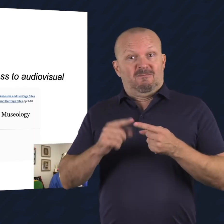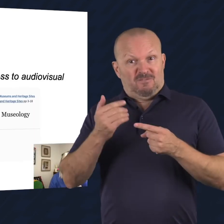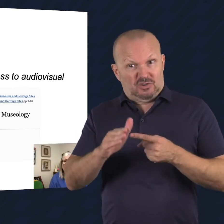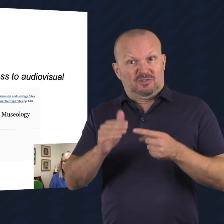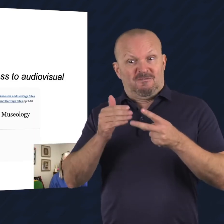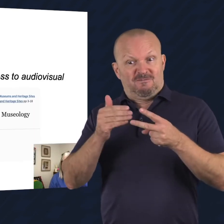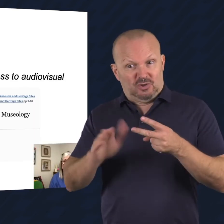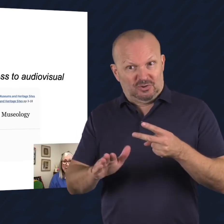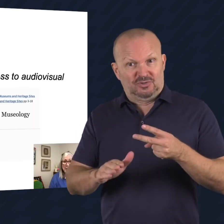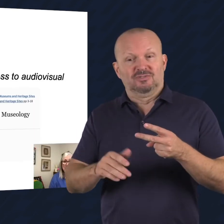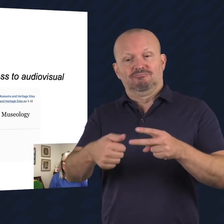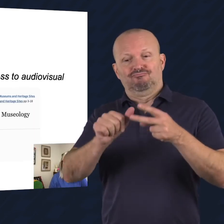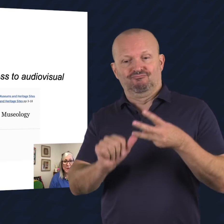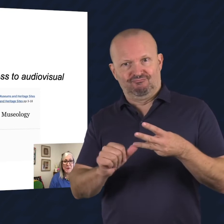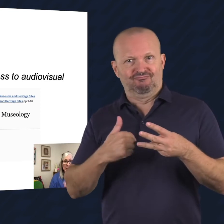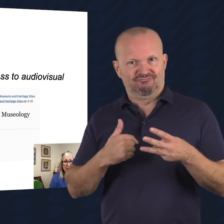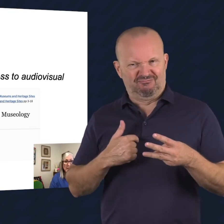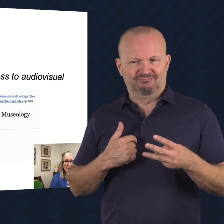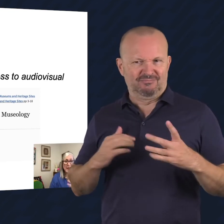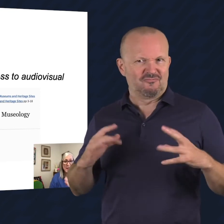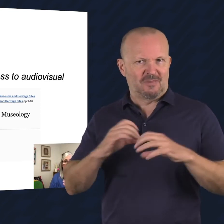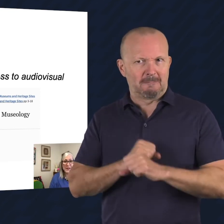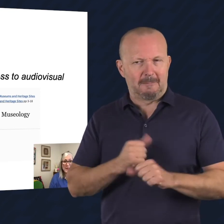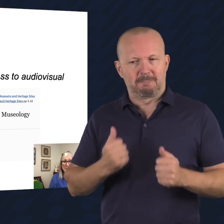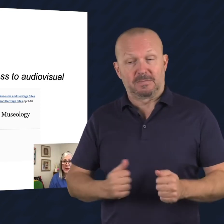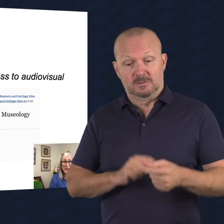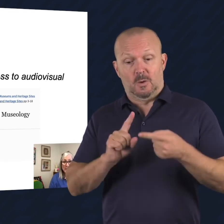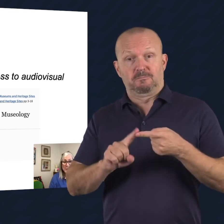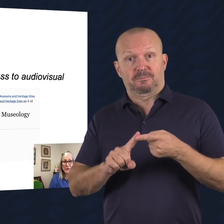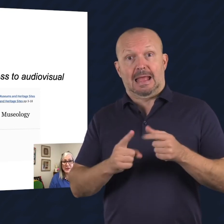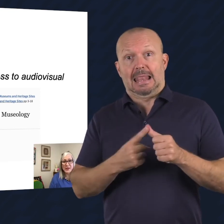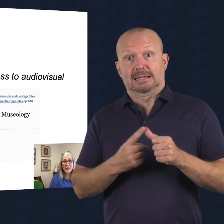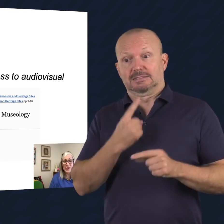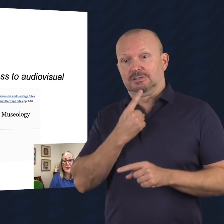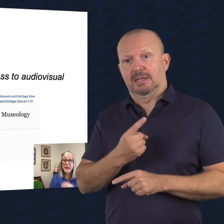OK. I'm just gonna bump off the end of Alexis and Sydney's parts of this presentation.